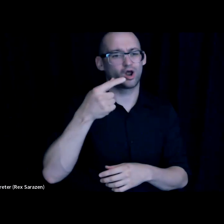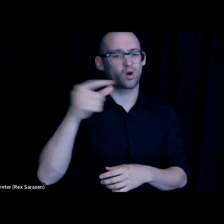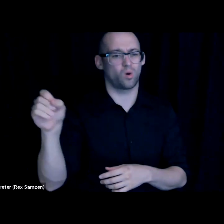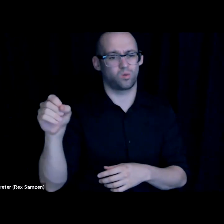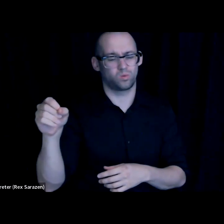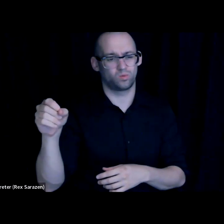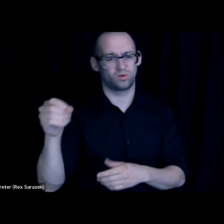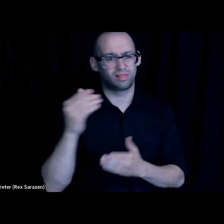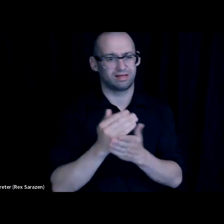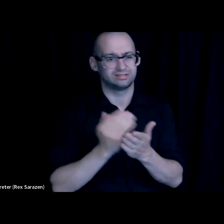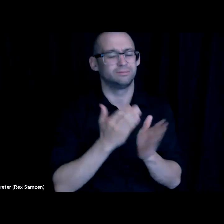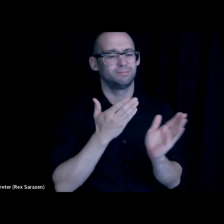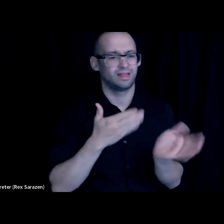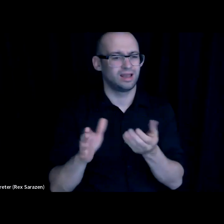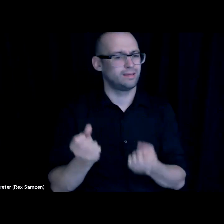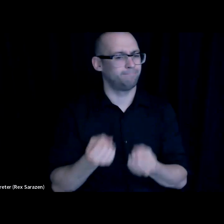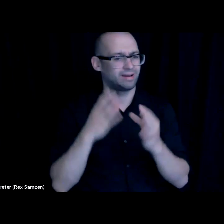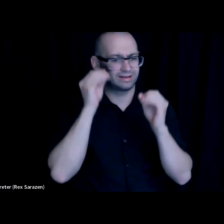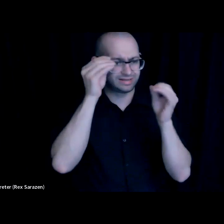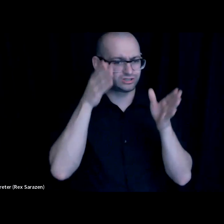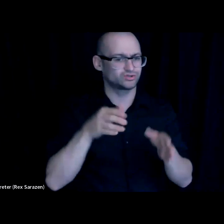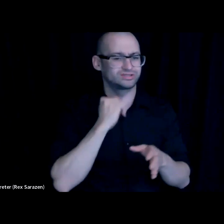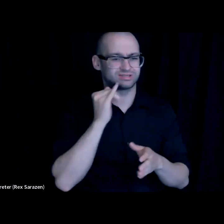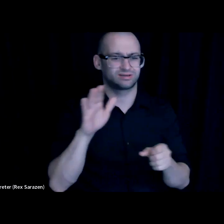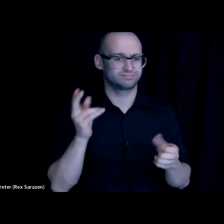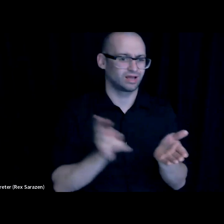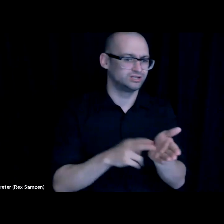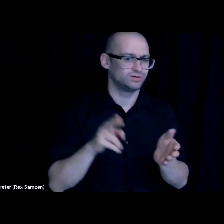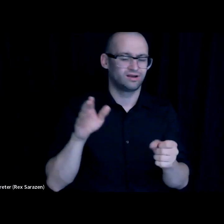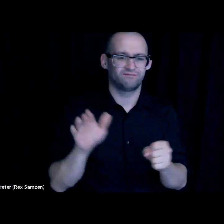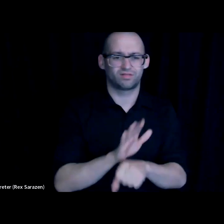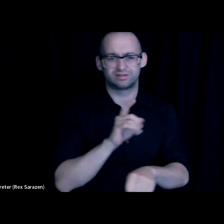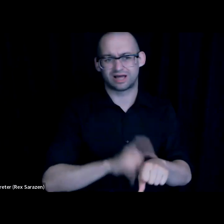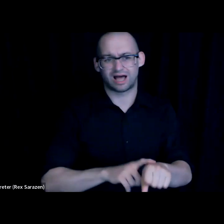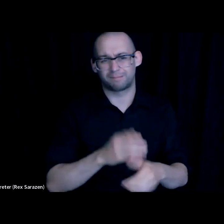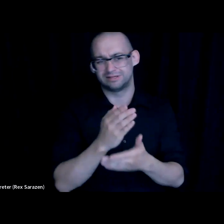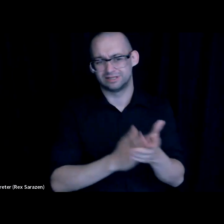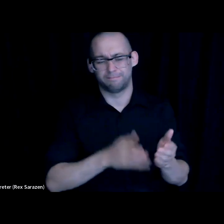are not contracted or full time an adult education. They're teaching probably a part time class